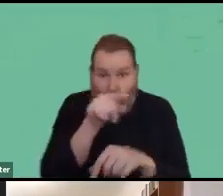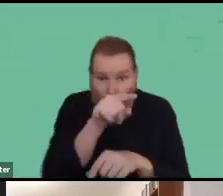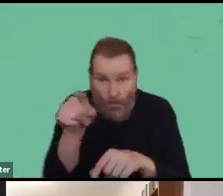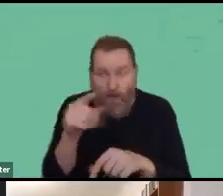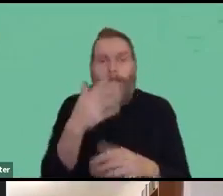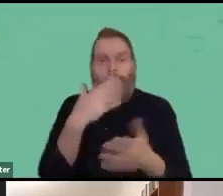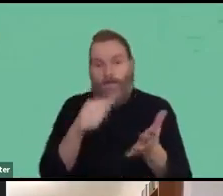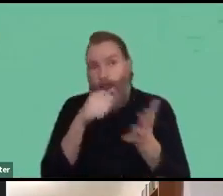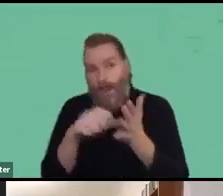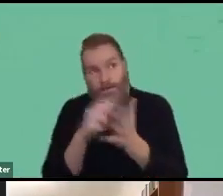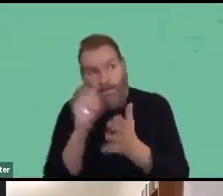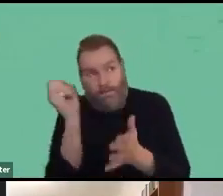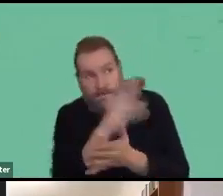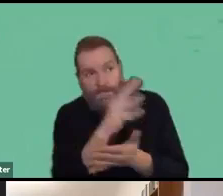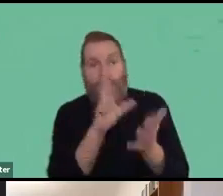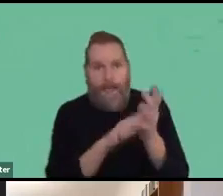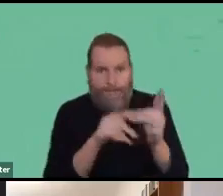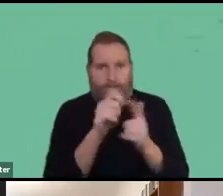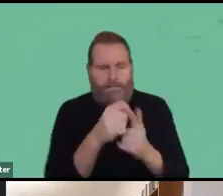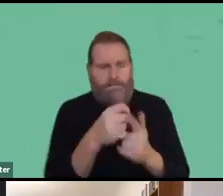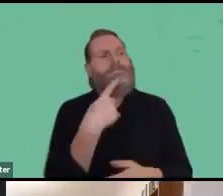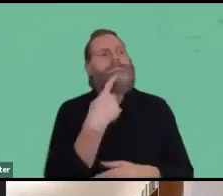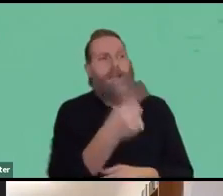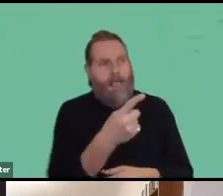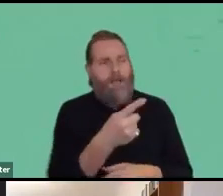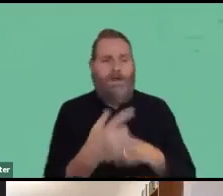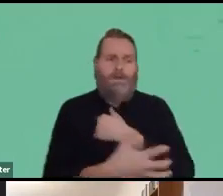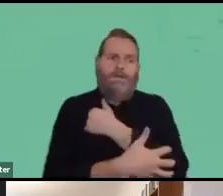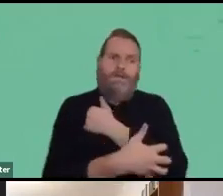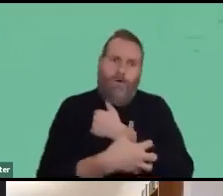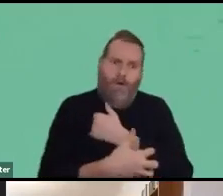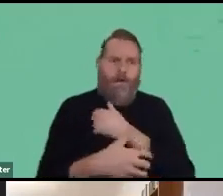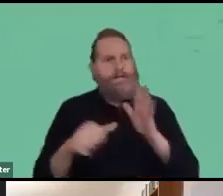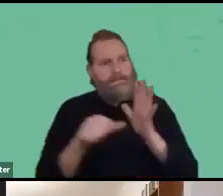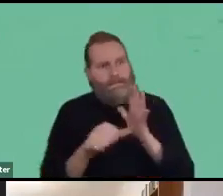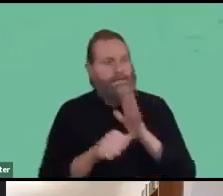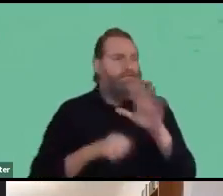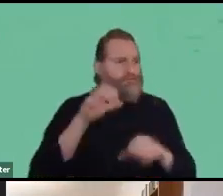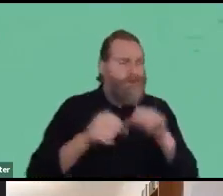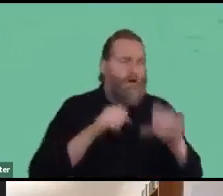them because that is not just the morally right thing to do so MPs like me will listen and try and